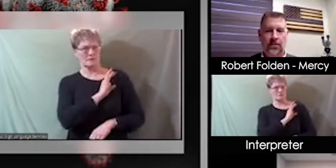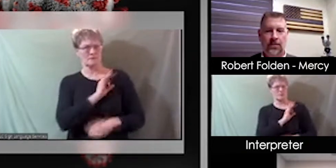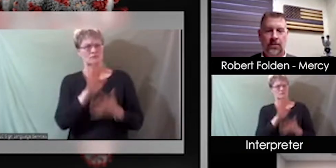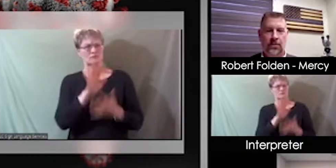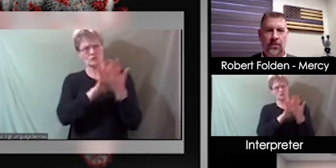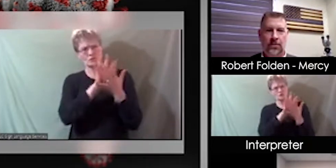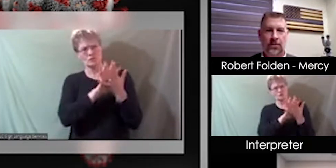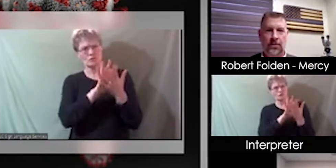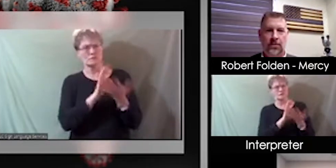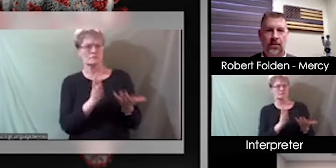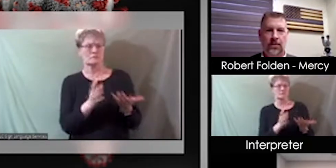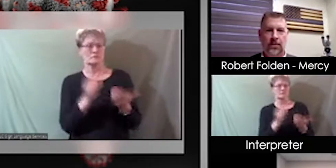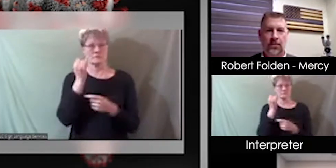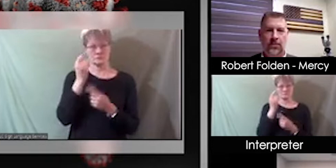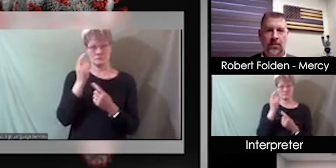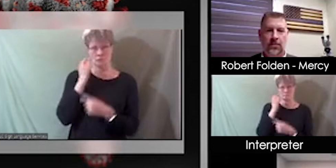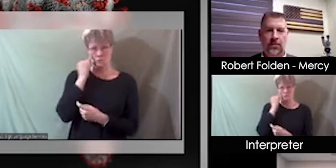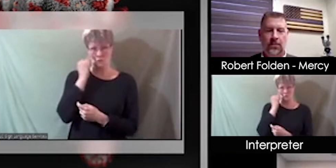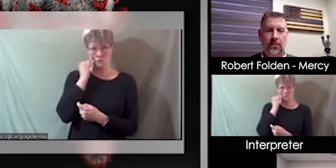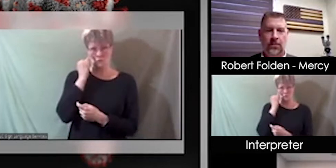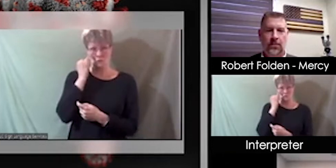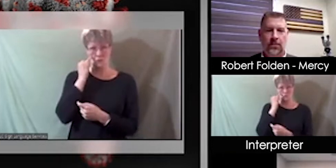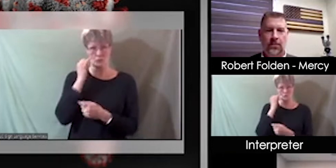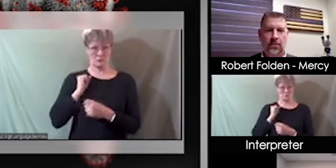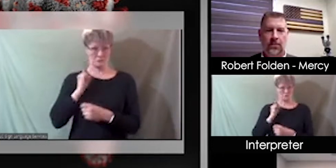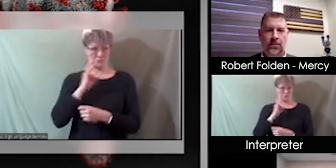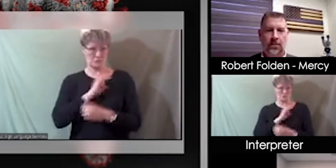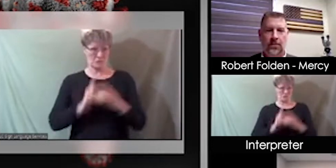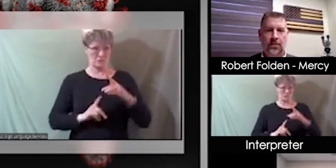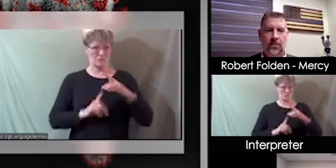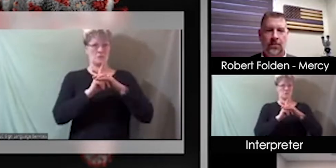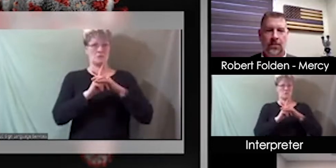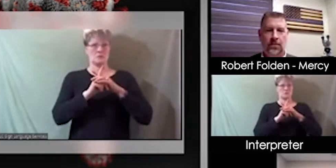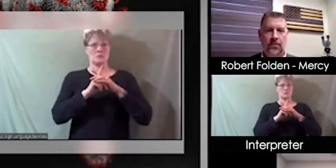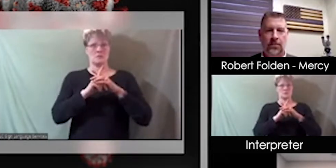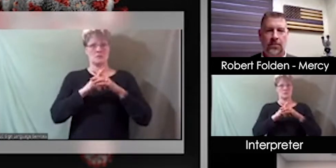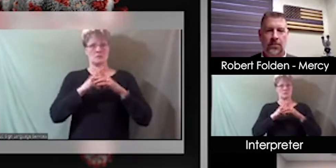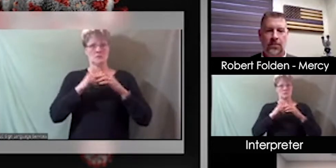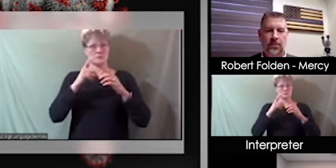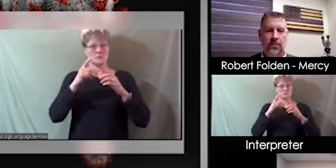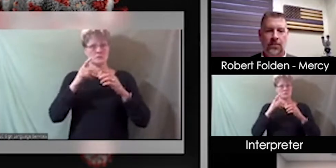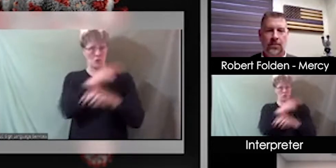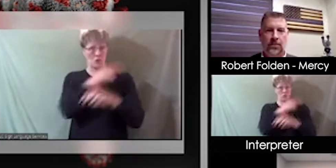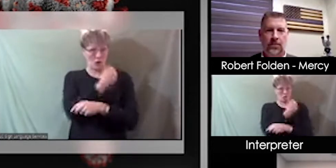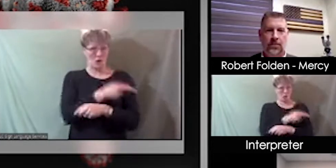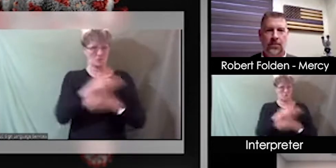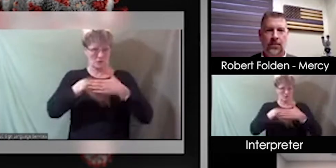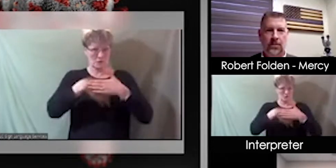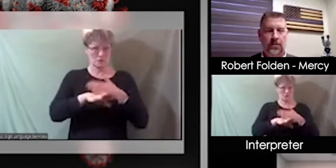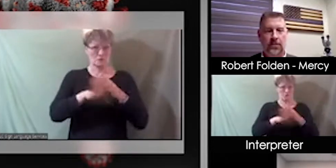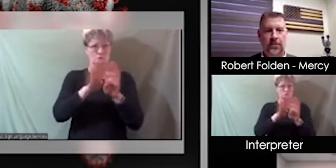that a staff person comes in to work and they're screened at the door, and this question is probably for the hospitals, but I'll